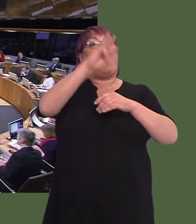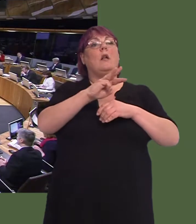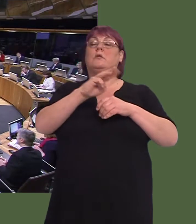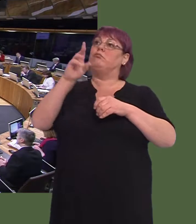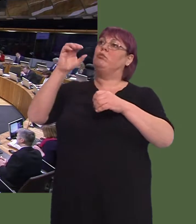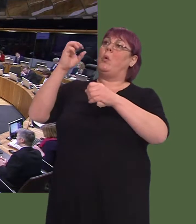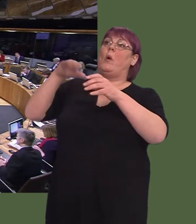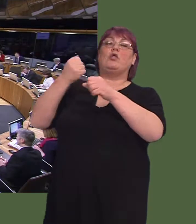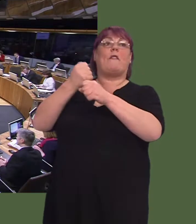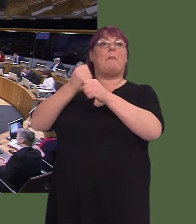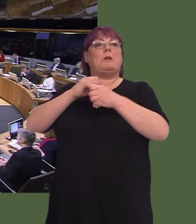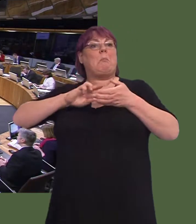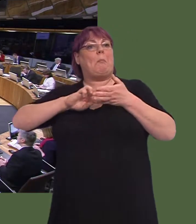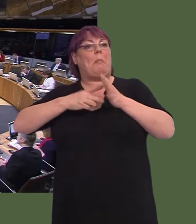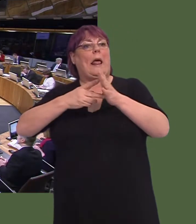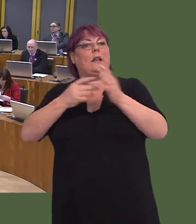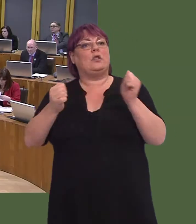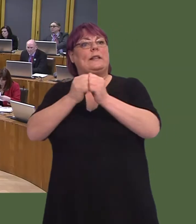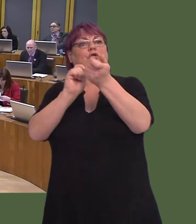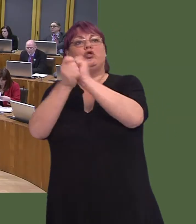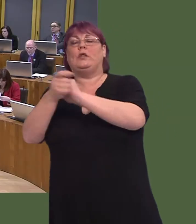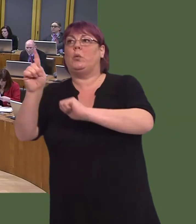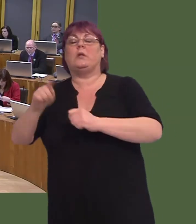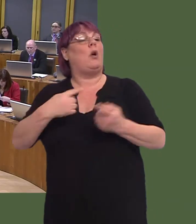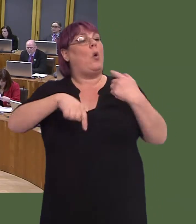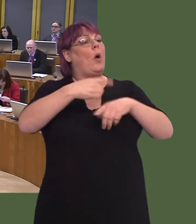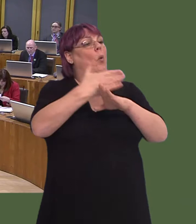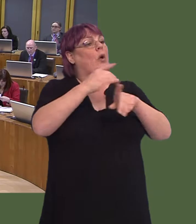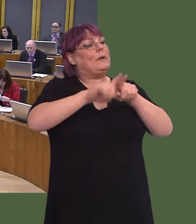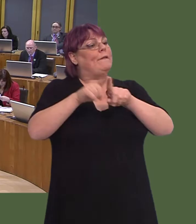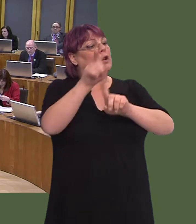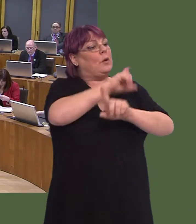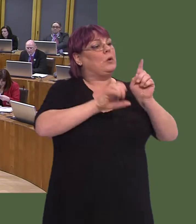contribution that pubs make to communities. We are working with community groups and other representatives, including the Campaign for